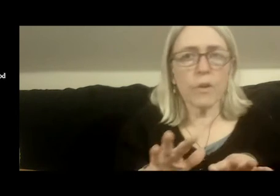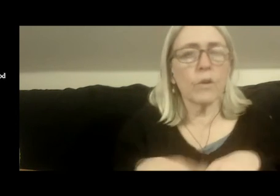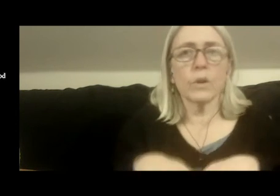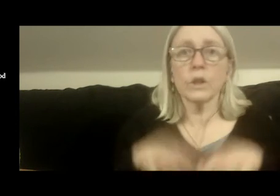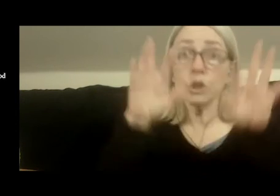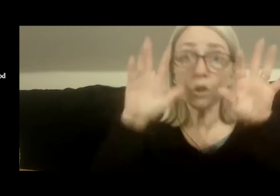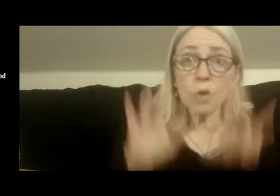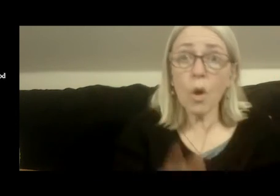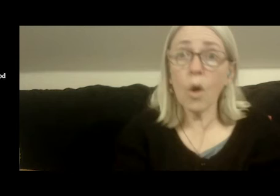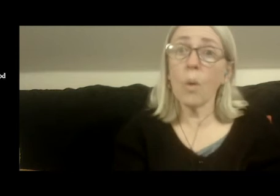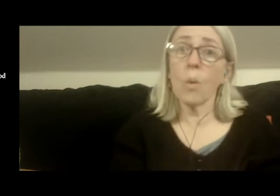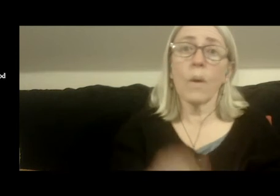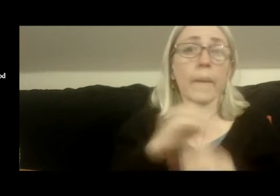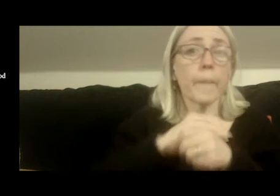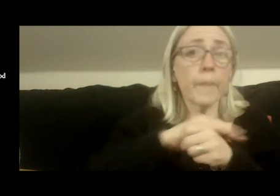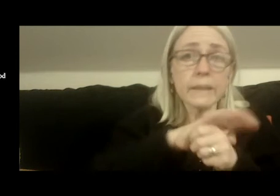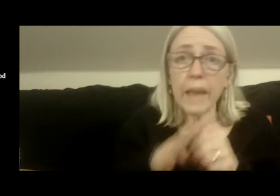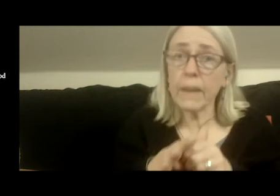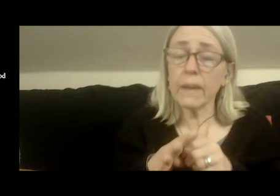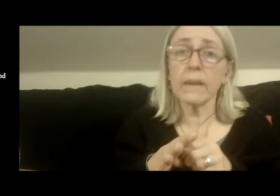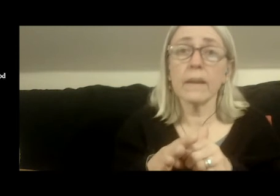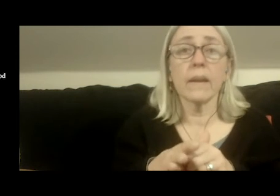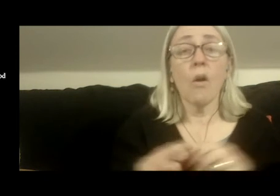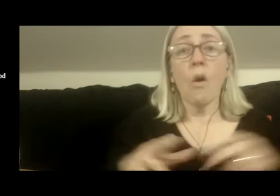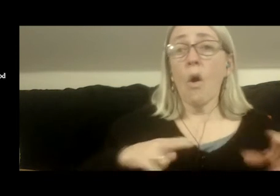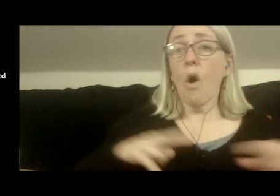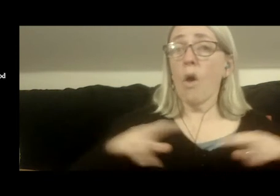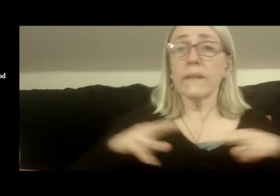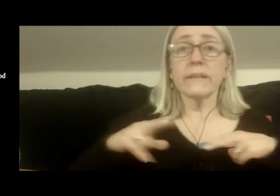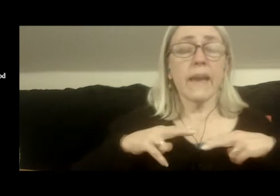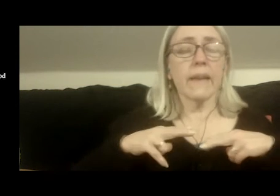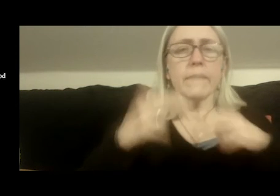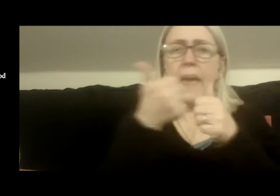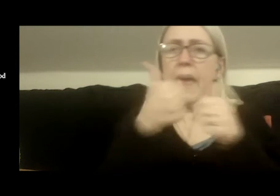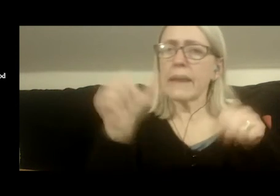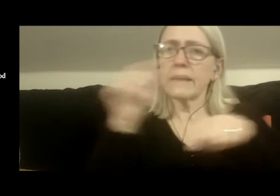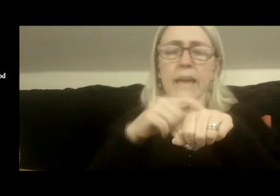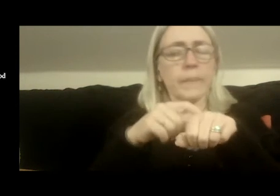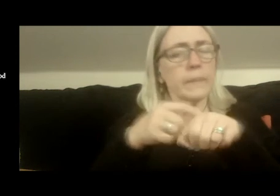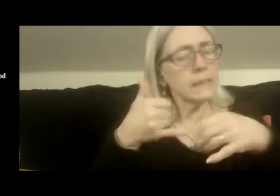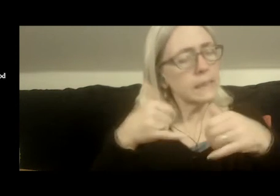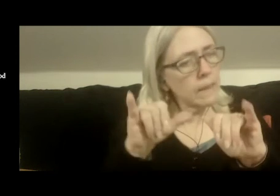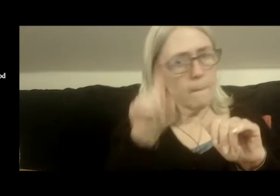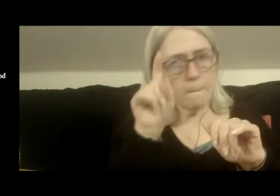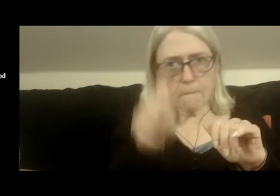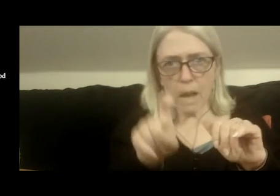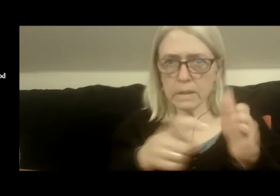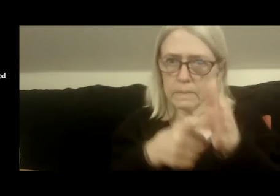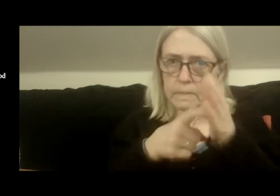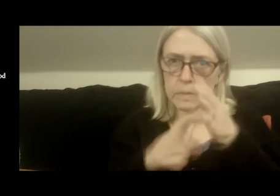We worked as a team incredibly during this pandemic, and we are the voice for the voiceless with the animals here that are cared for at Brown.